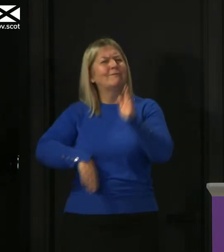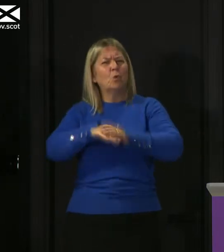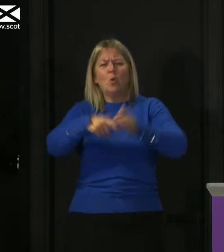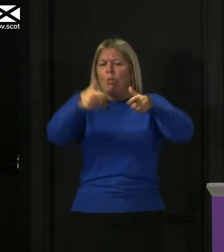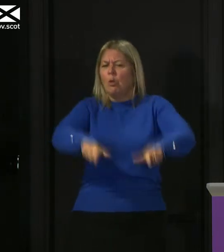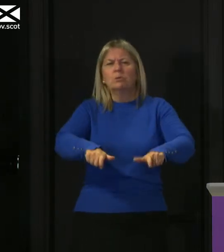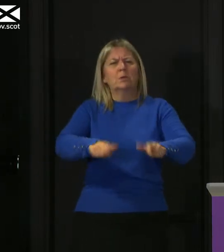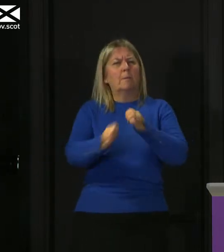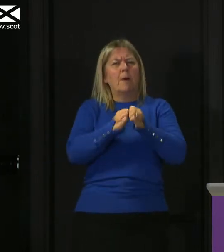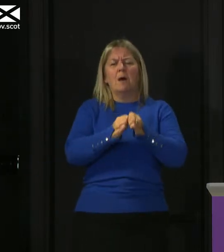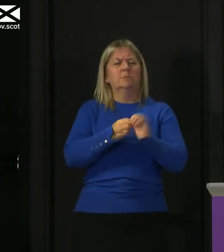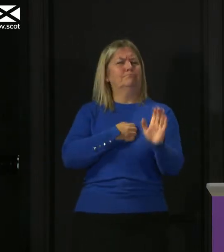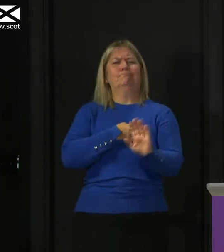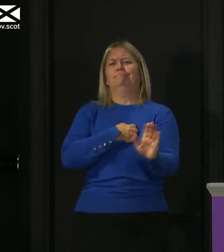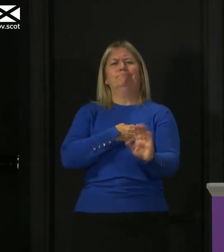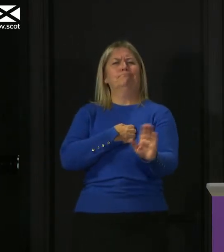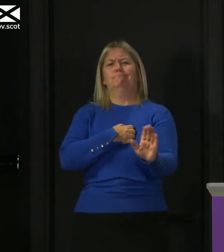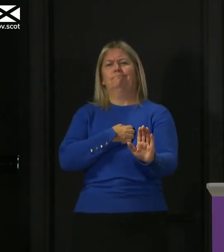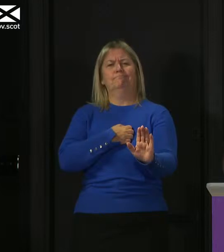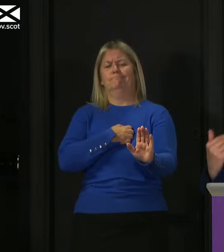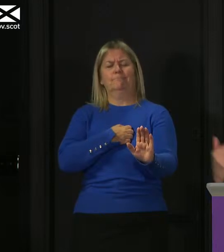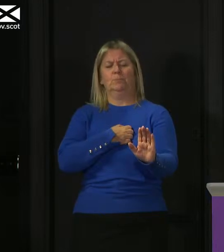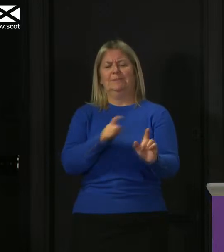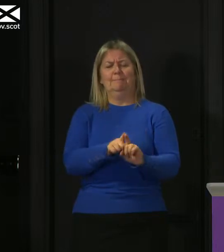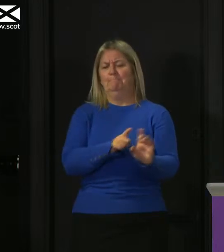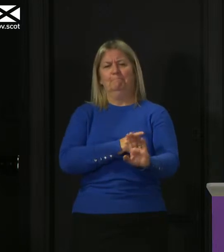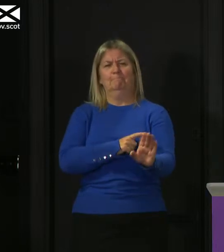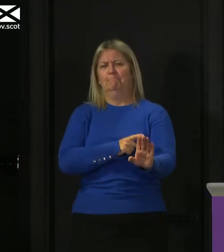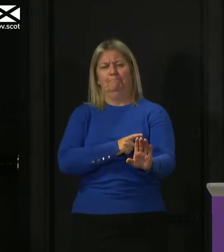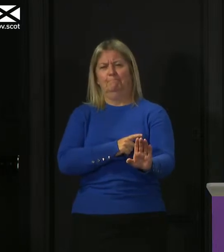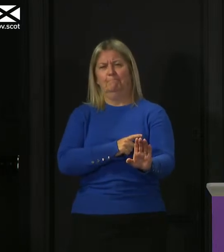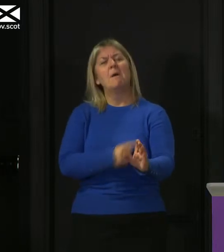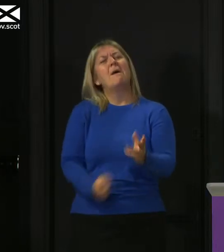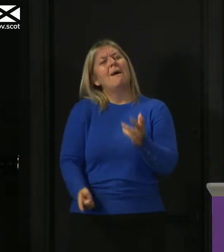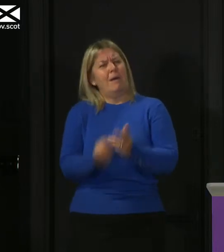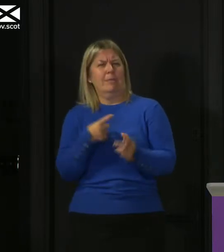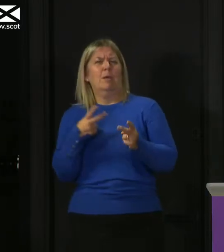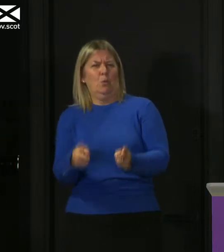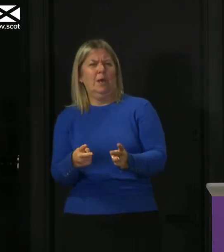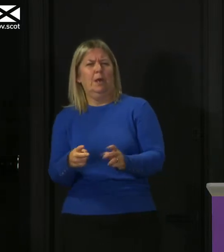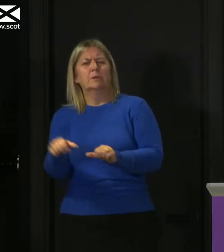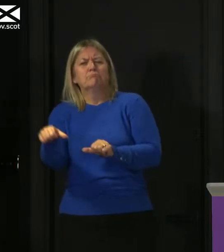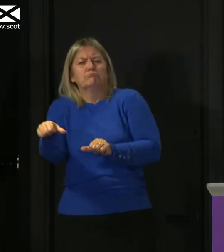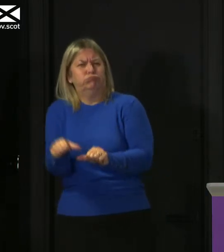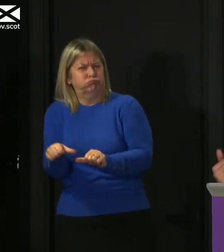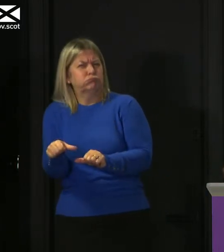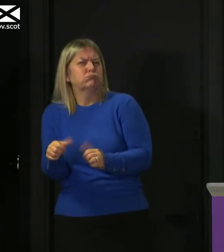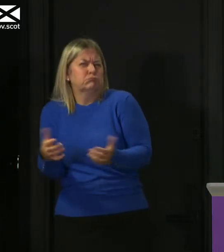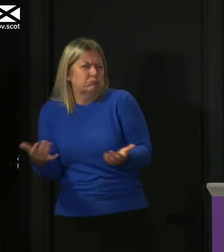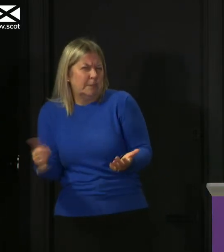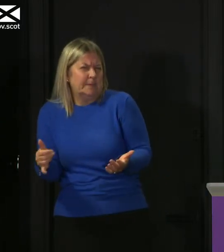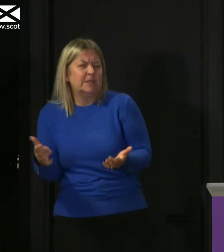in March. Though we have some considerations this afternoon, where I and clinical advisors